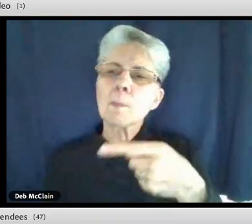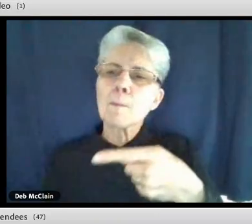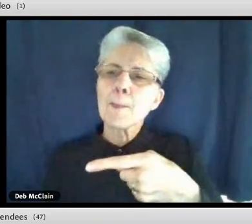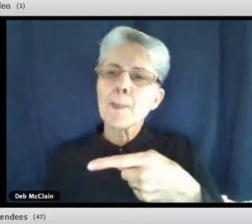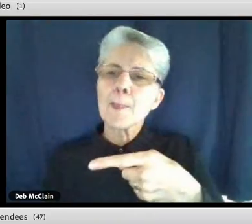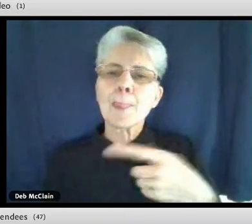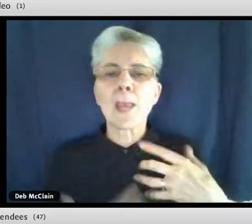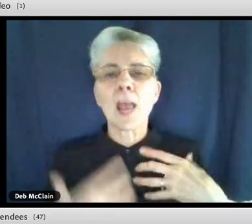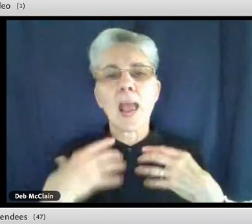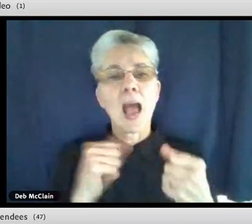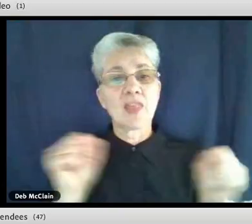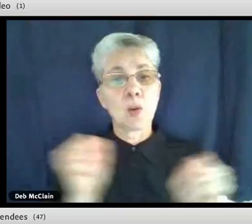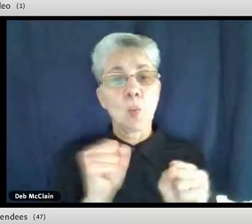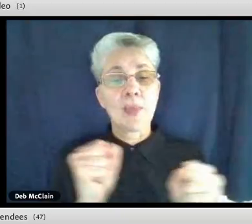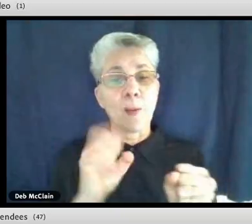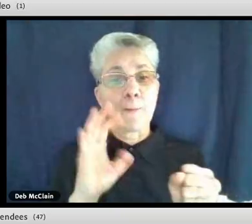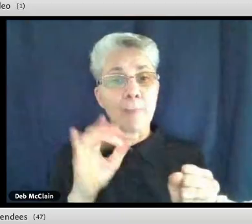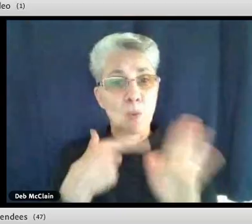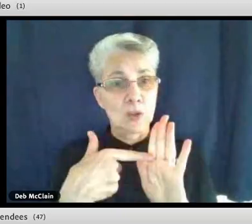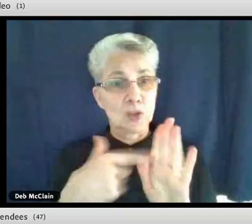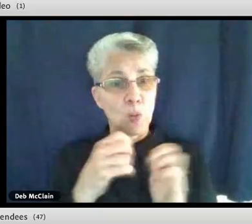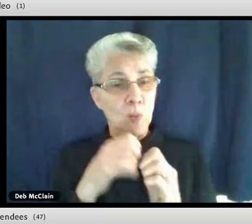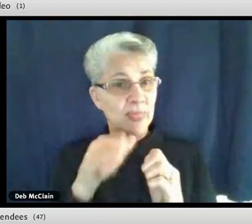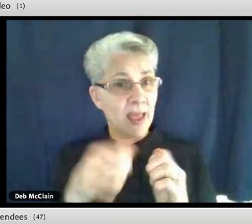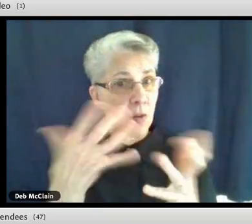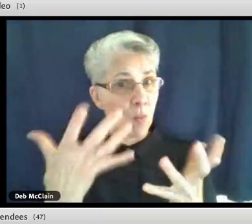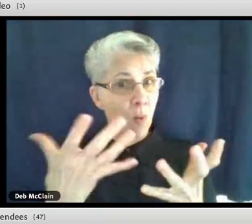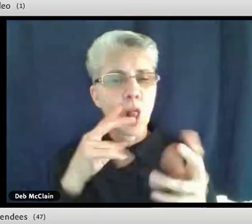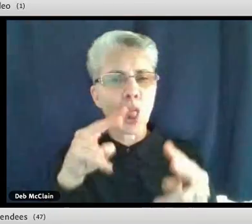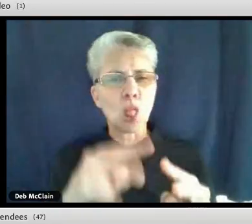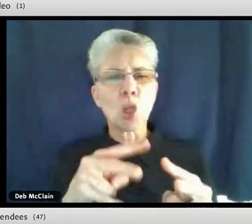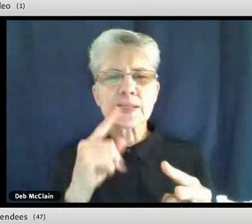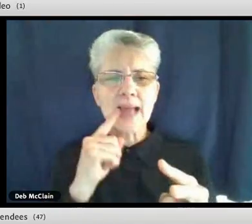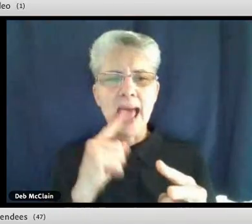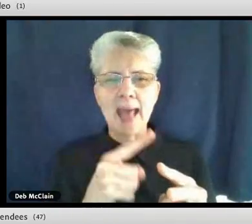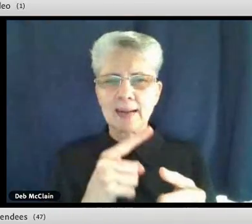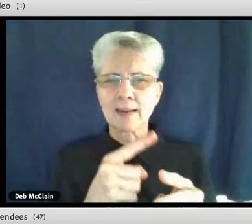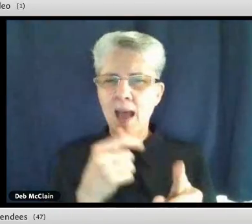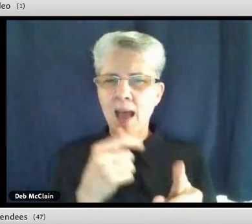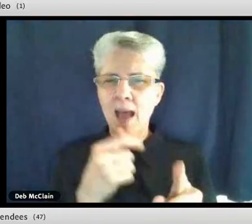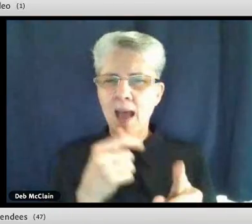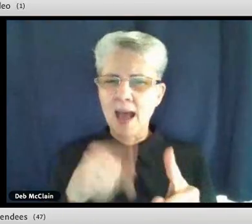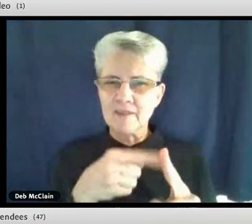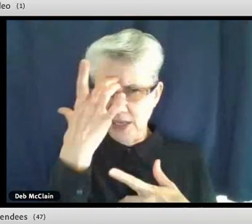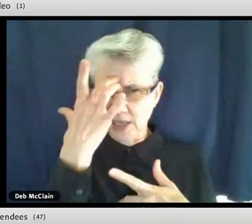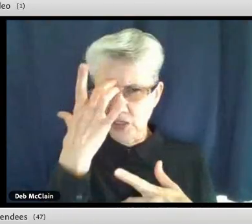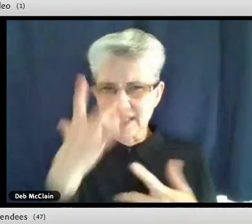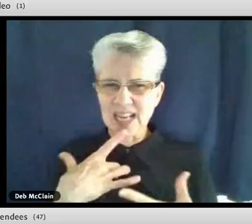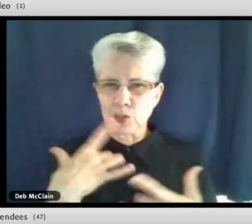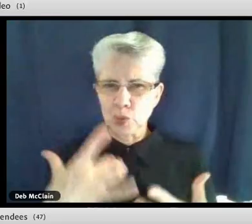There's a health and weather map that I want to show you, and what this does is it looks at atypical illness and some of the trends observed.